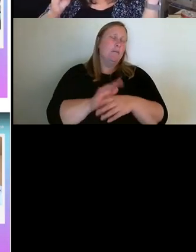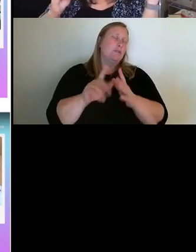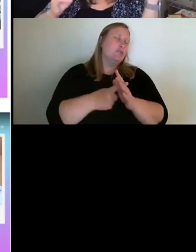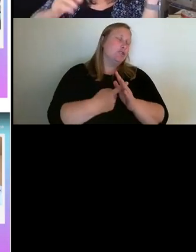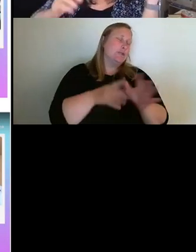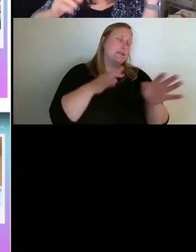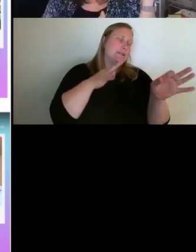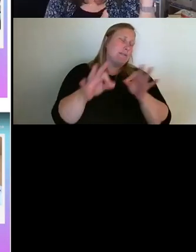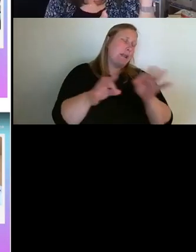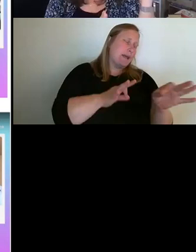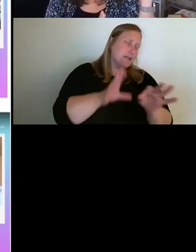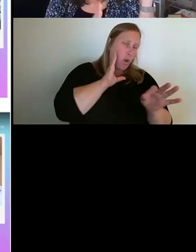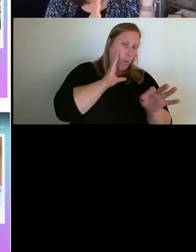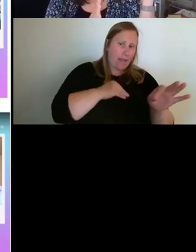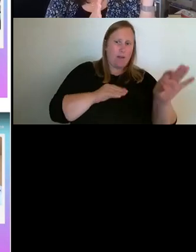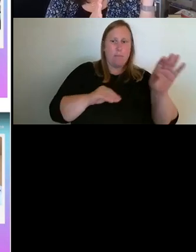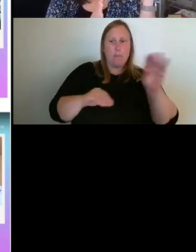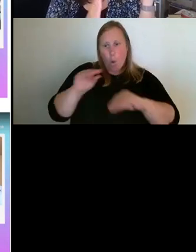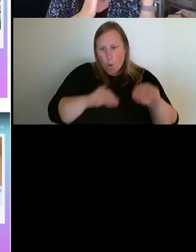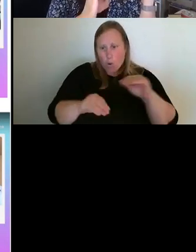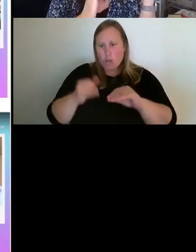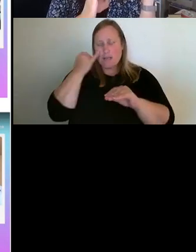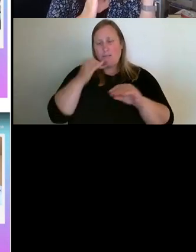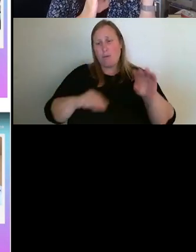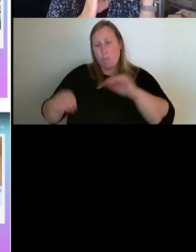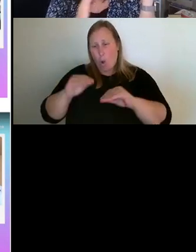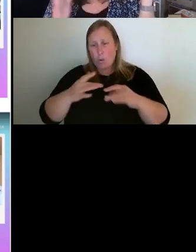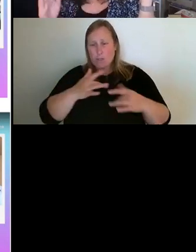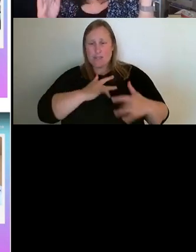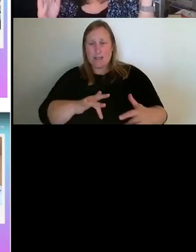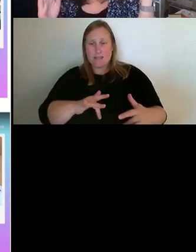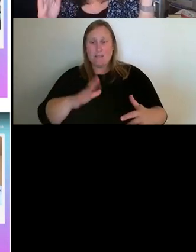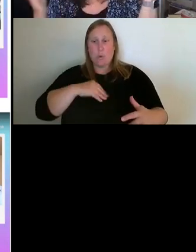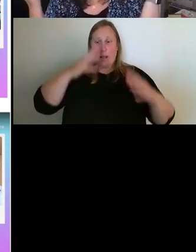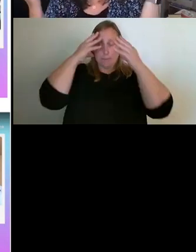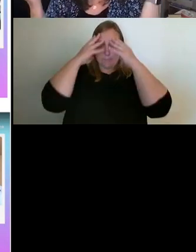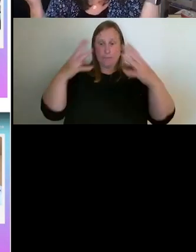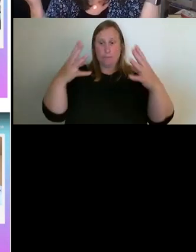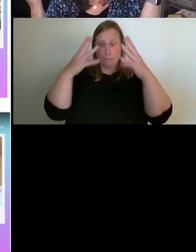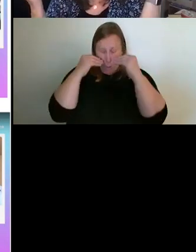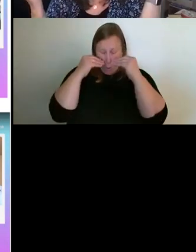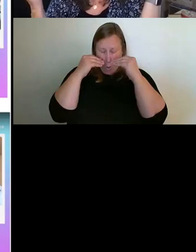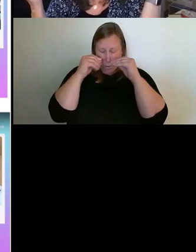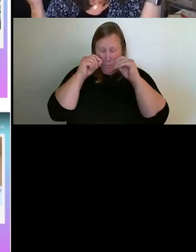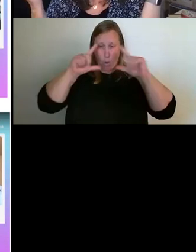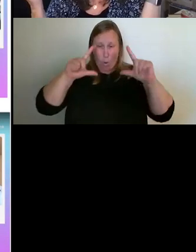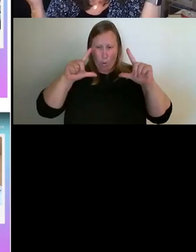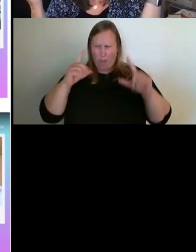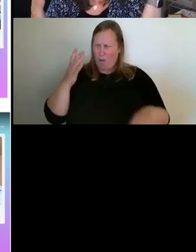to be motion. She tells you if you are motion sensitive when to close your eyes. Why do we need a content warning on the outside